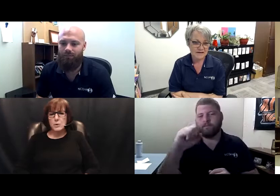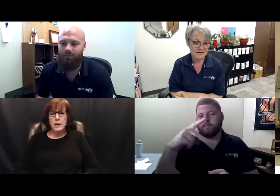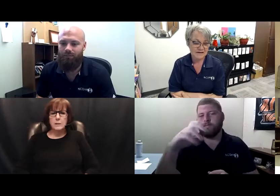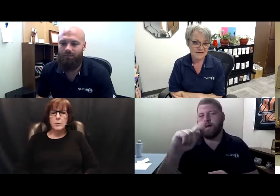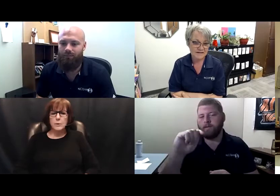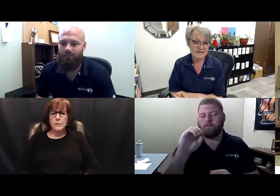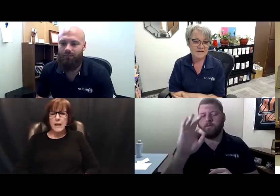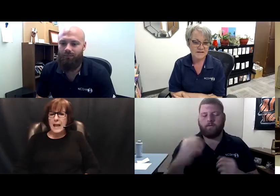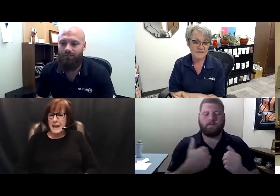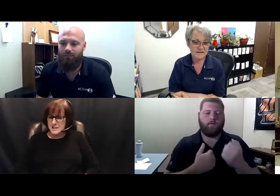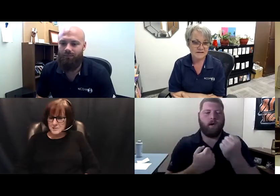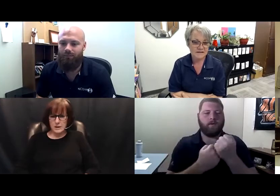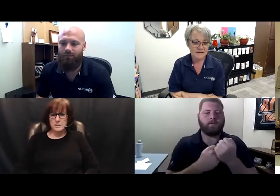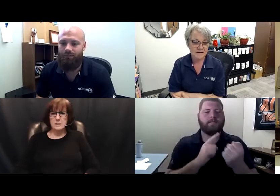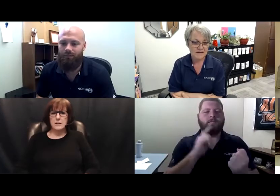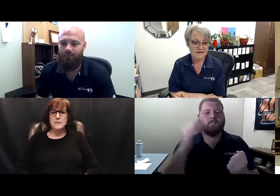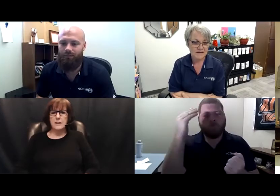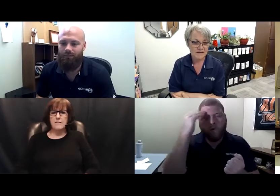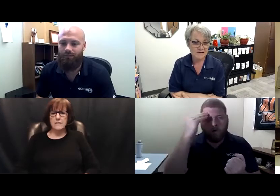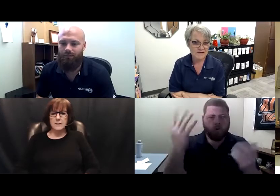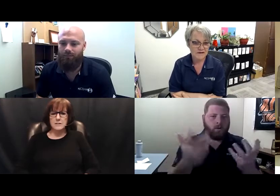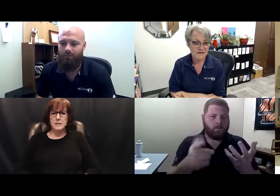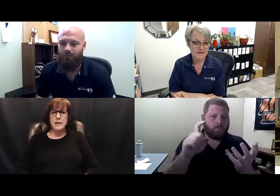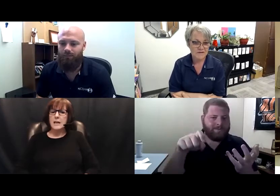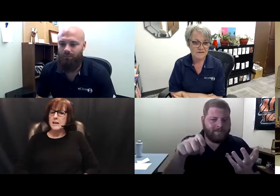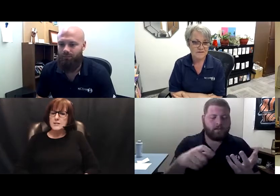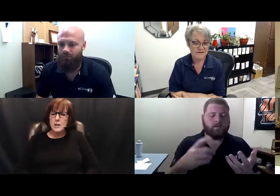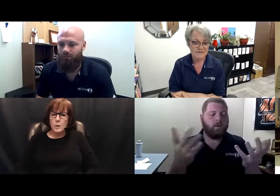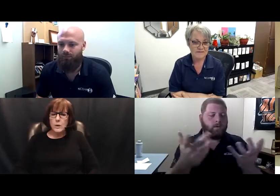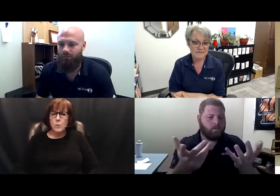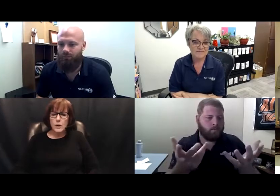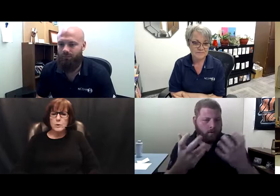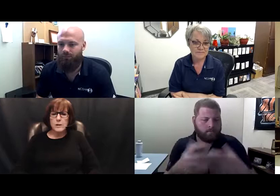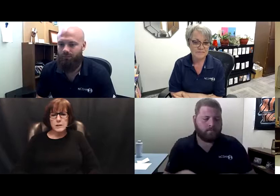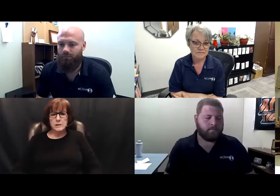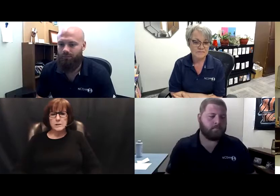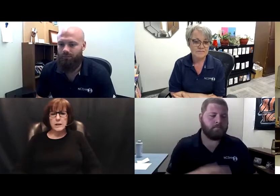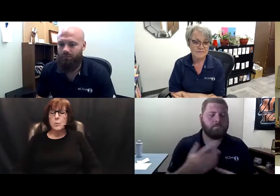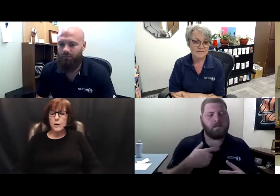an important aspect of self-advocacy is knowing what you need and what you